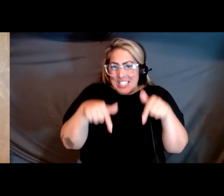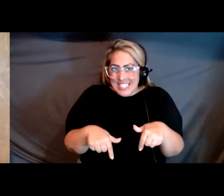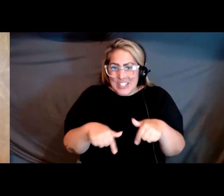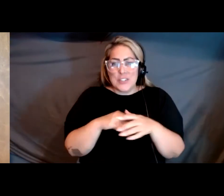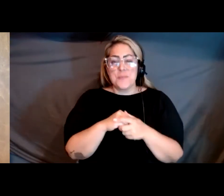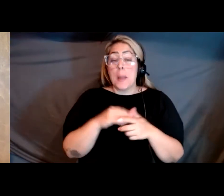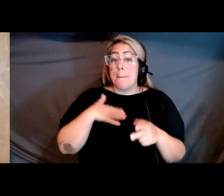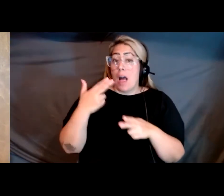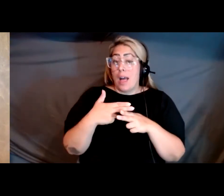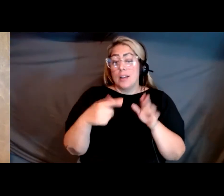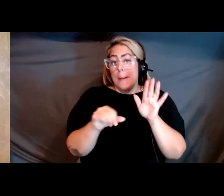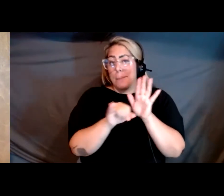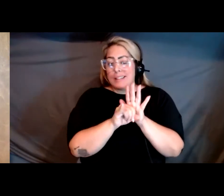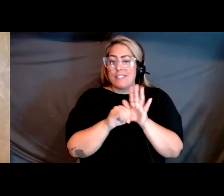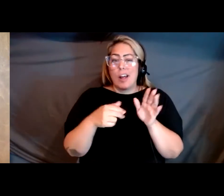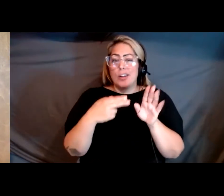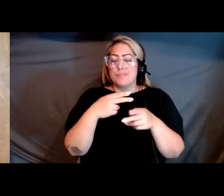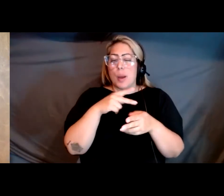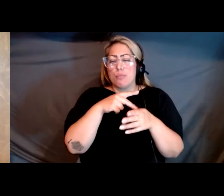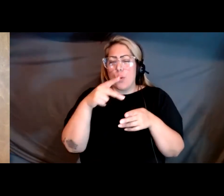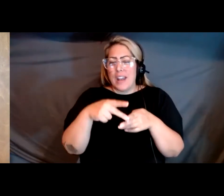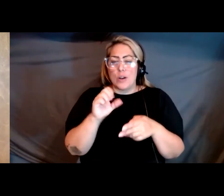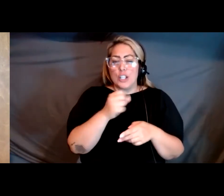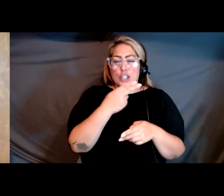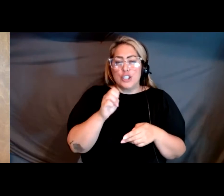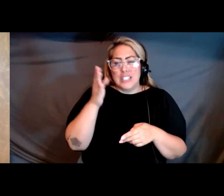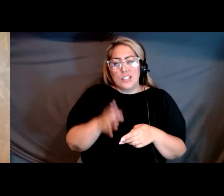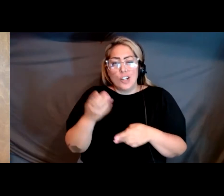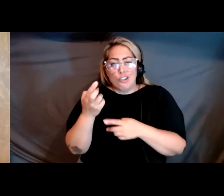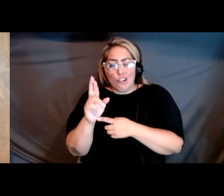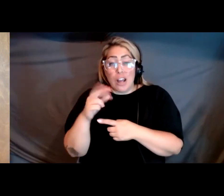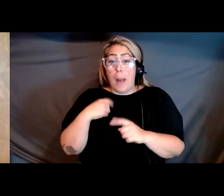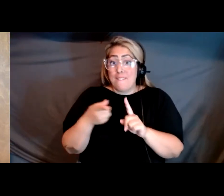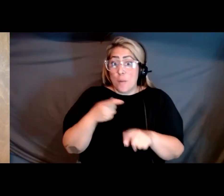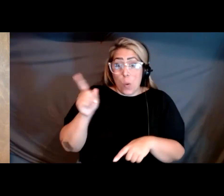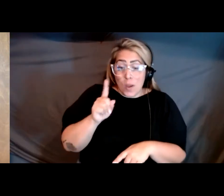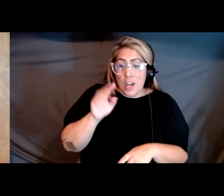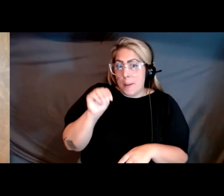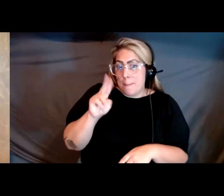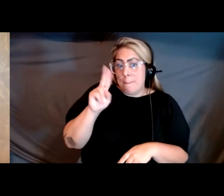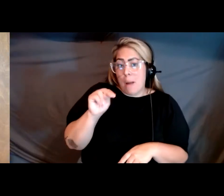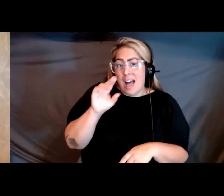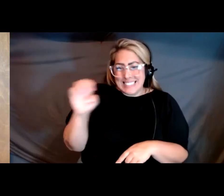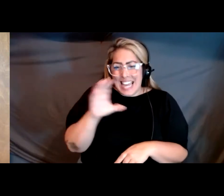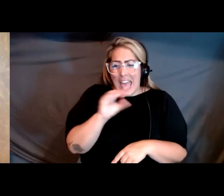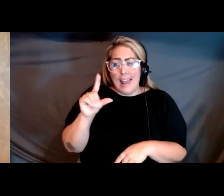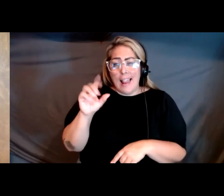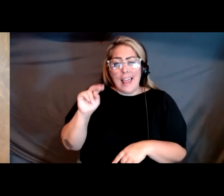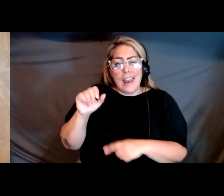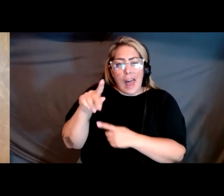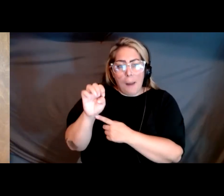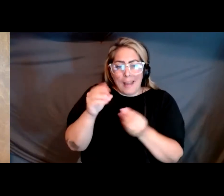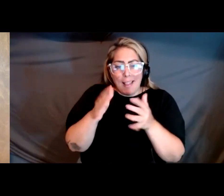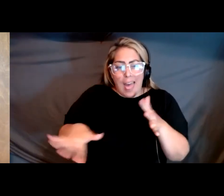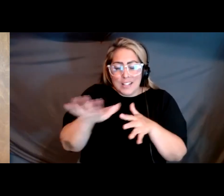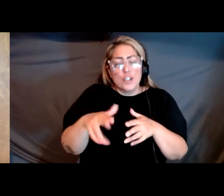My pronouns are she and her, and I'm coming to you today from Munsee and Lenape land, currently know as upper Manhattan.